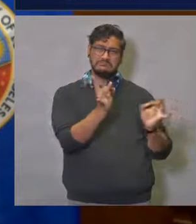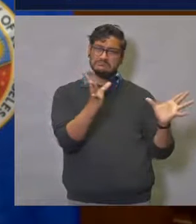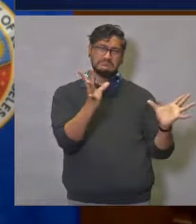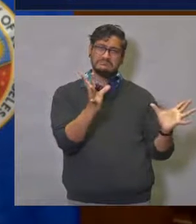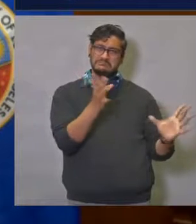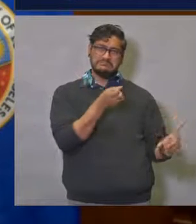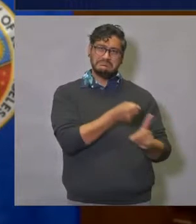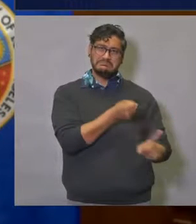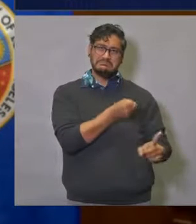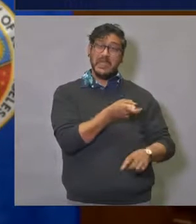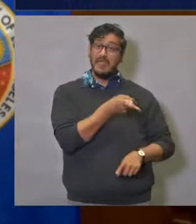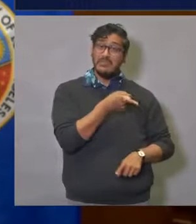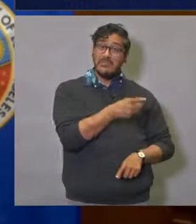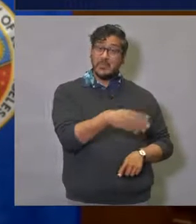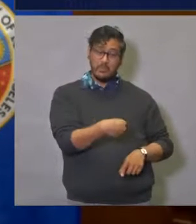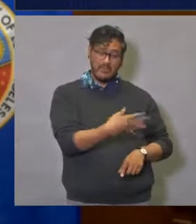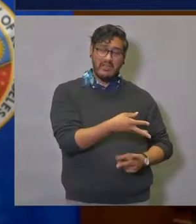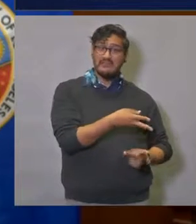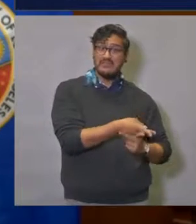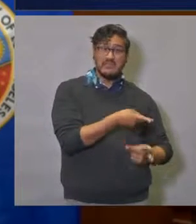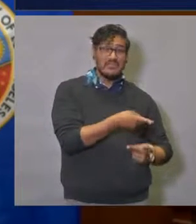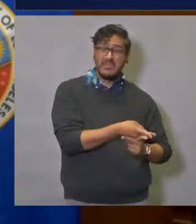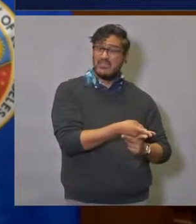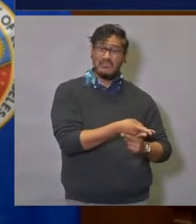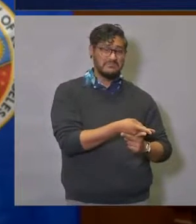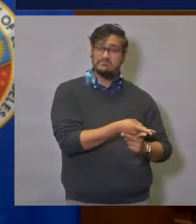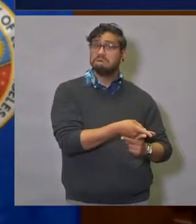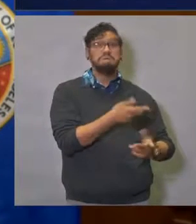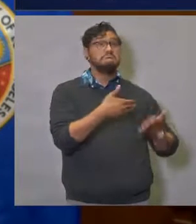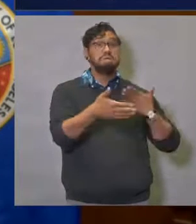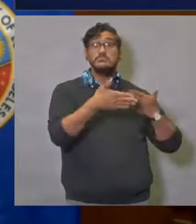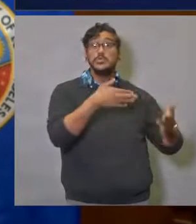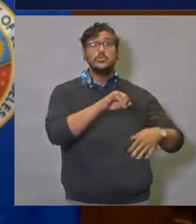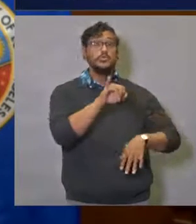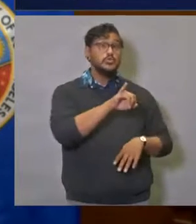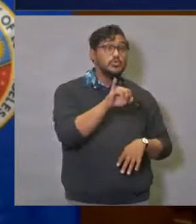THROUGHOUT THIS PANDEMIC, ARE HEALTH PARTNERERS VEVE BNN